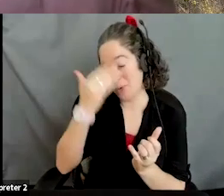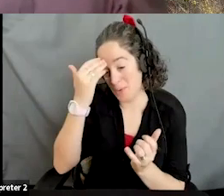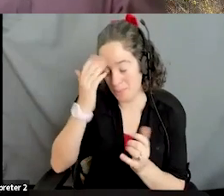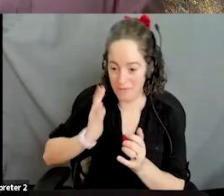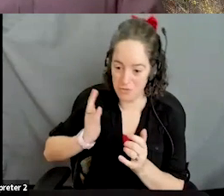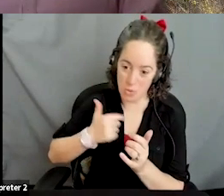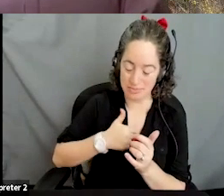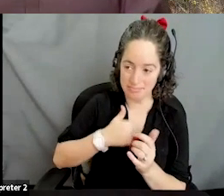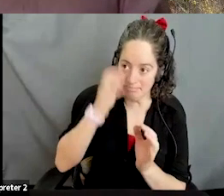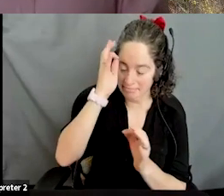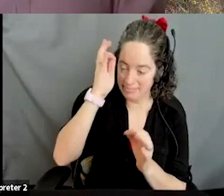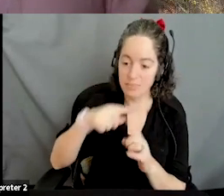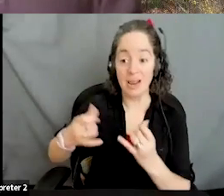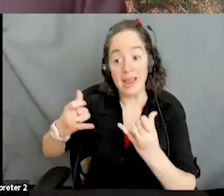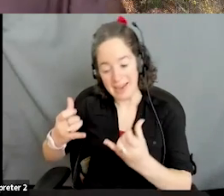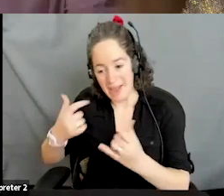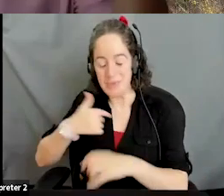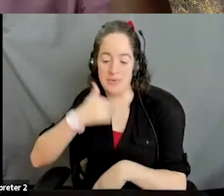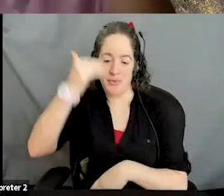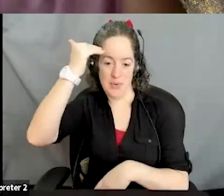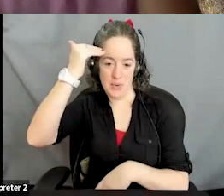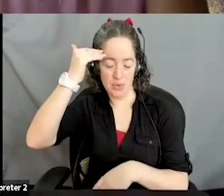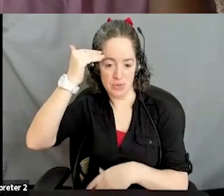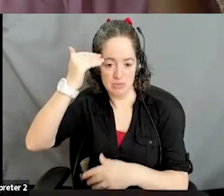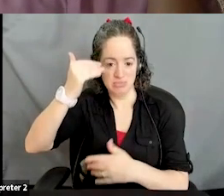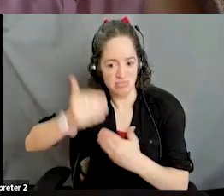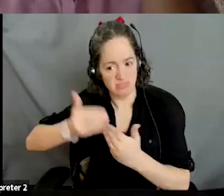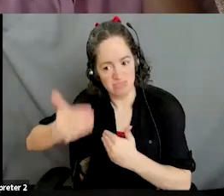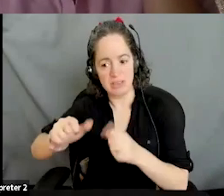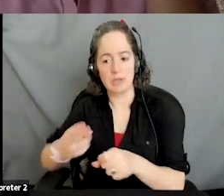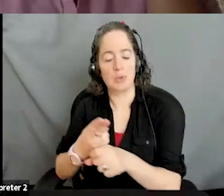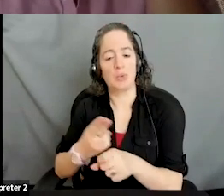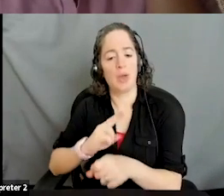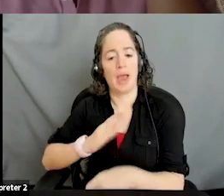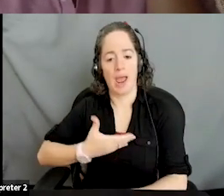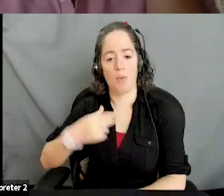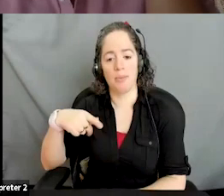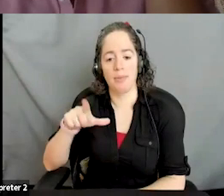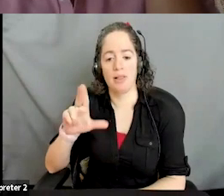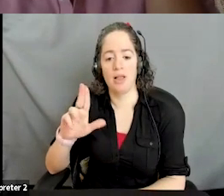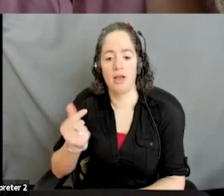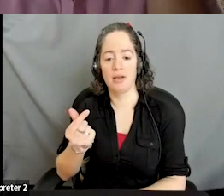That is something that we can use the plug-in to educate on what shape